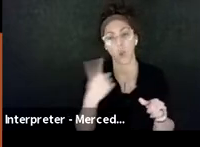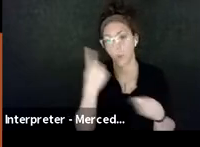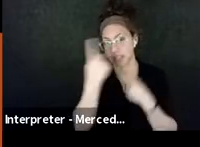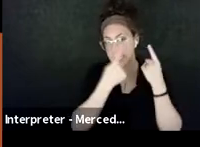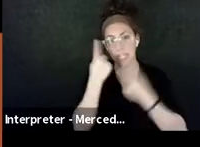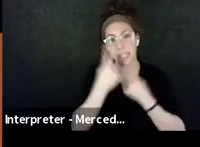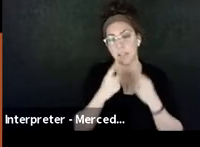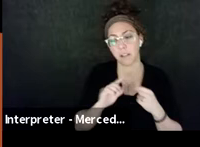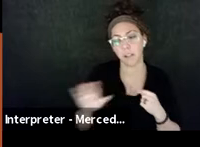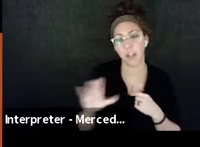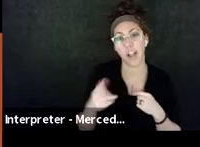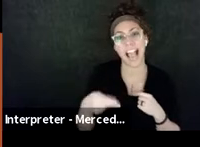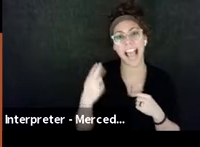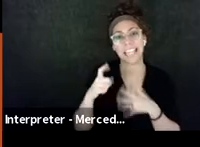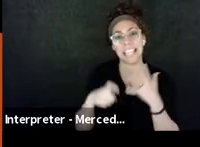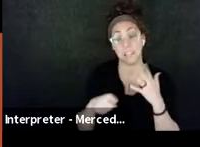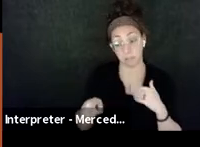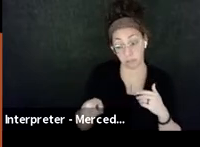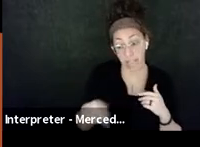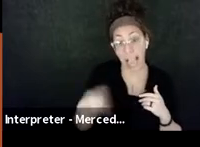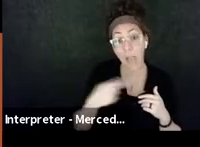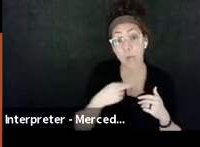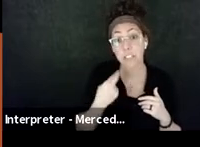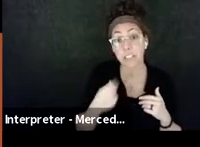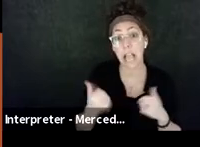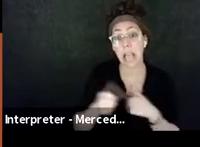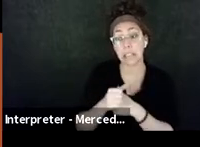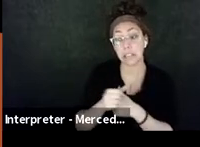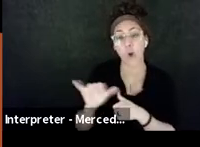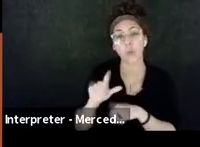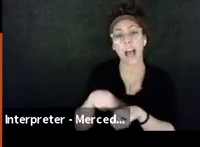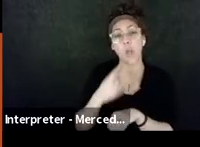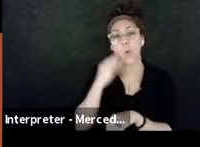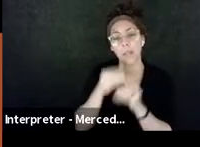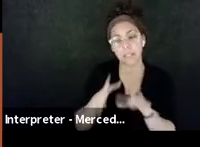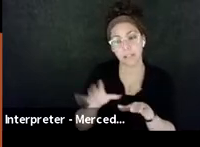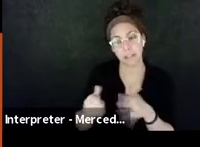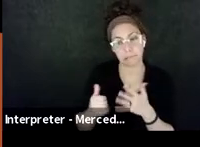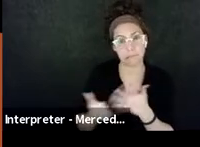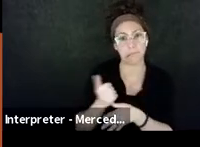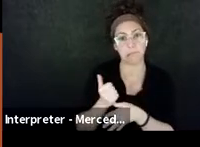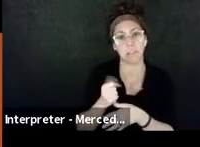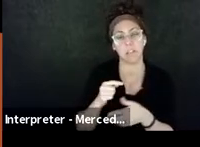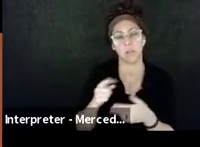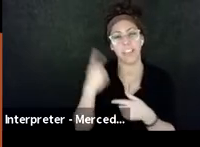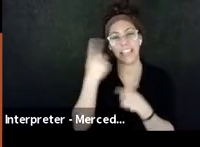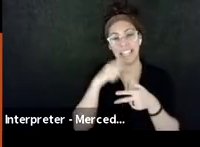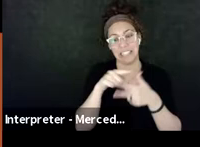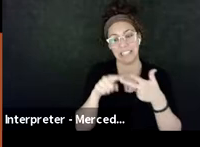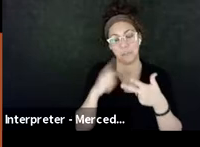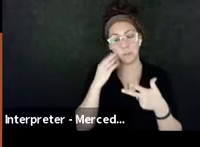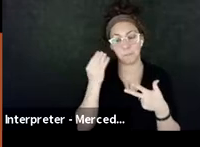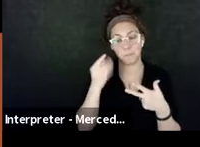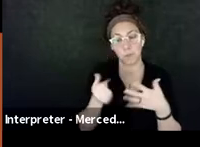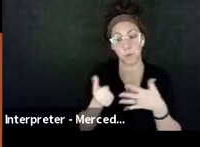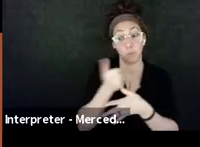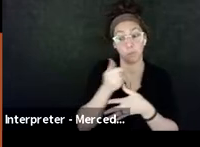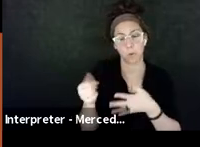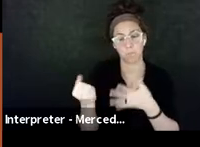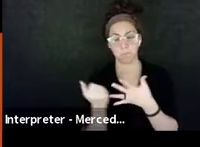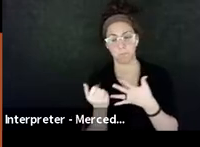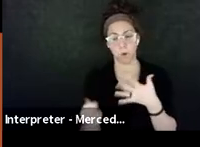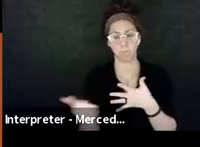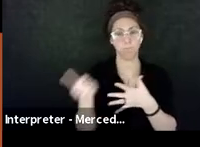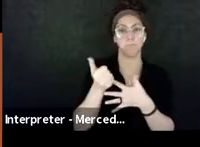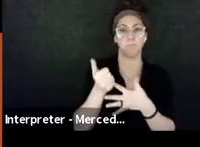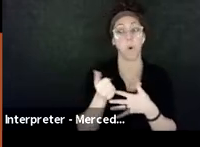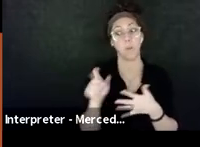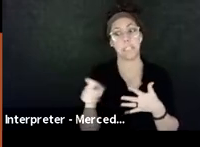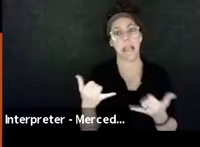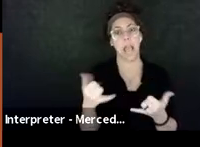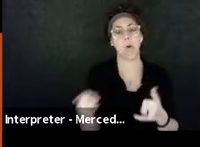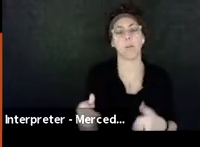maria.rodriguez: Highest needs the higher acuity of the person and the length of homelessness. So that's essentially the top three categories that we look at to prioritize someone that's experiencing homelessness and essentially, those are prioritized for